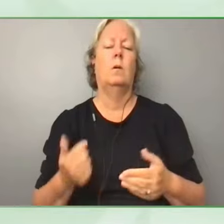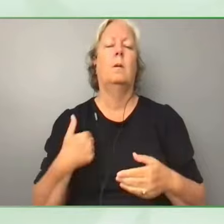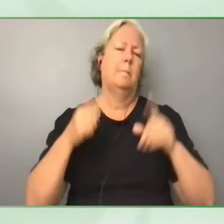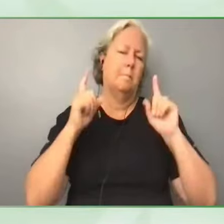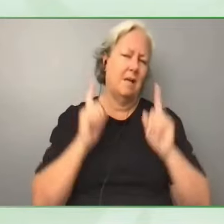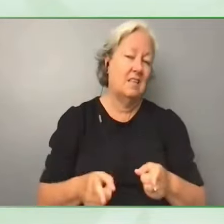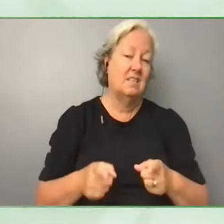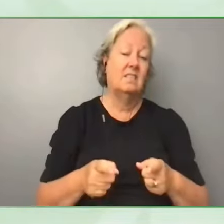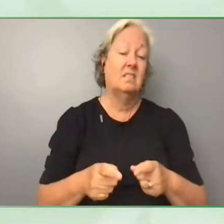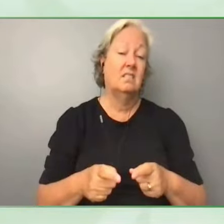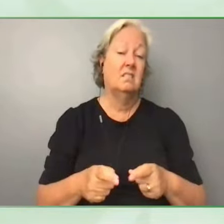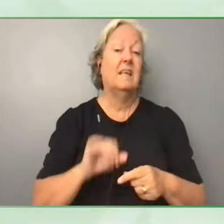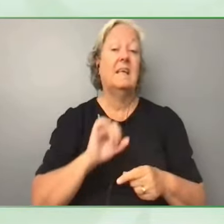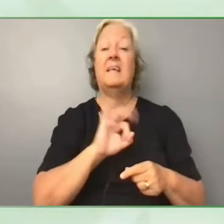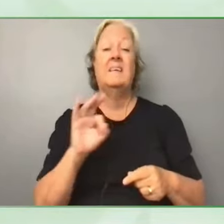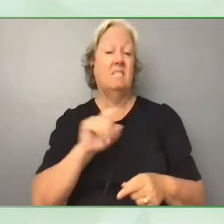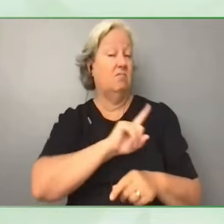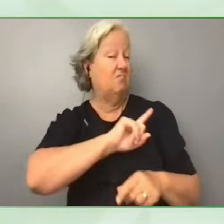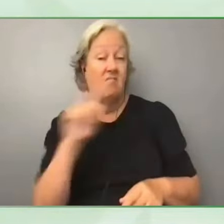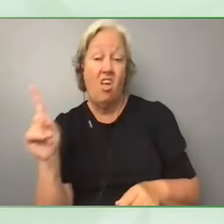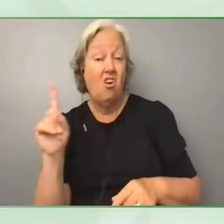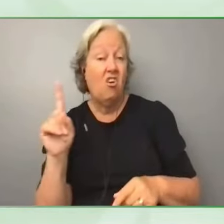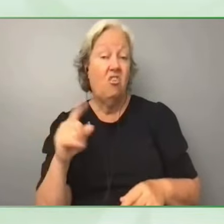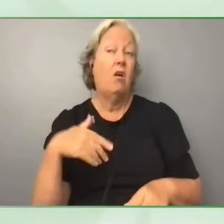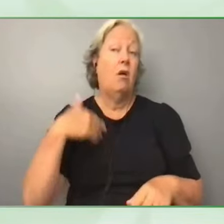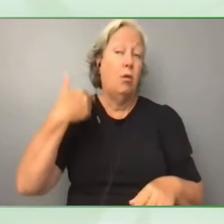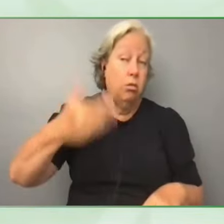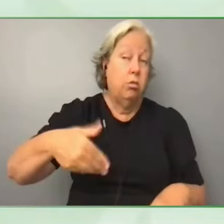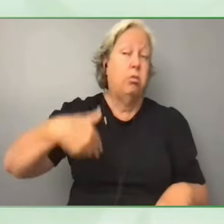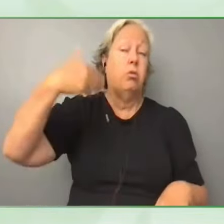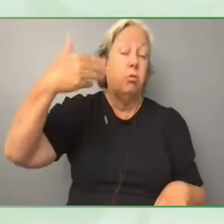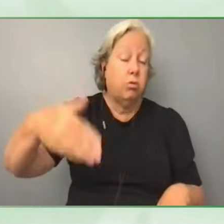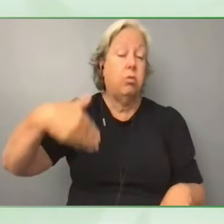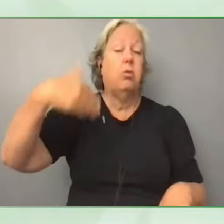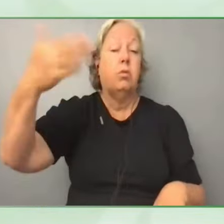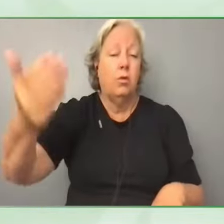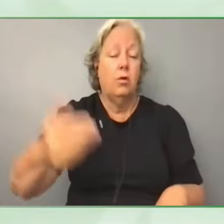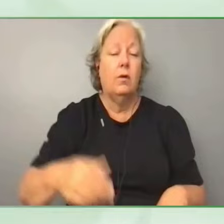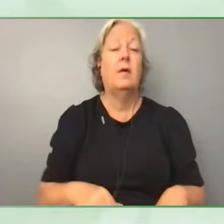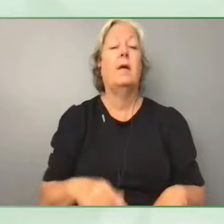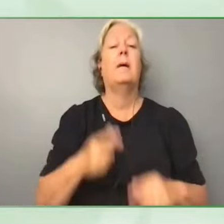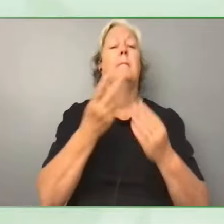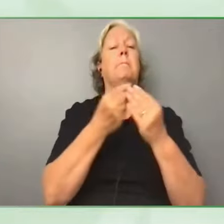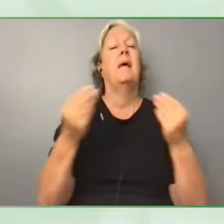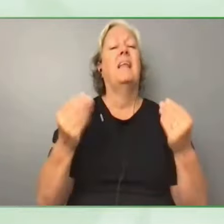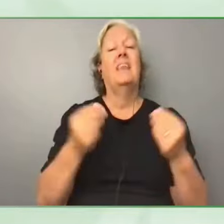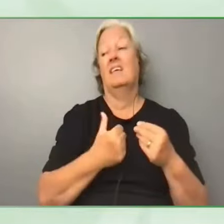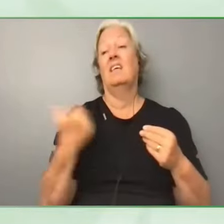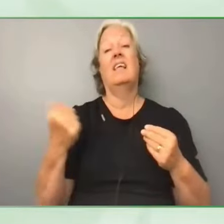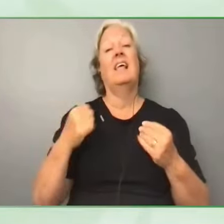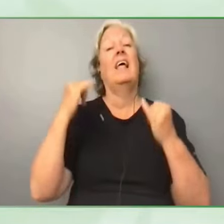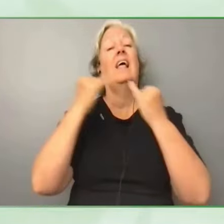Otherwise a lot of people suffer in the institutions.